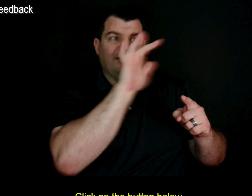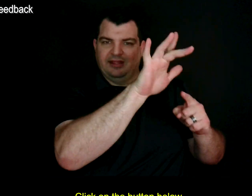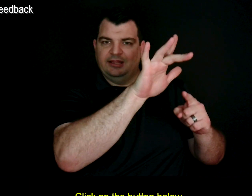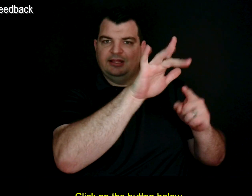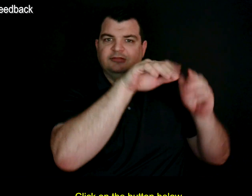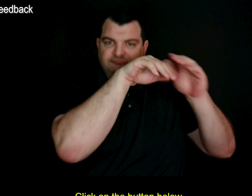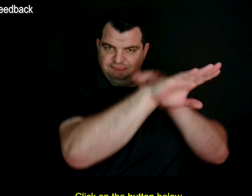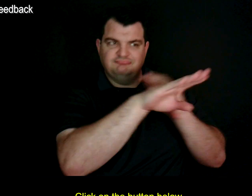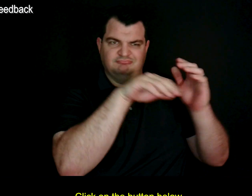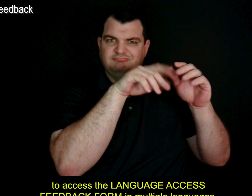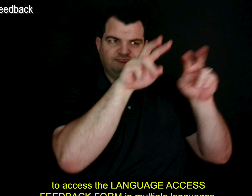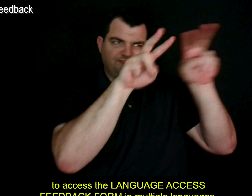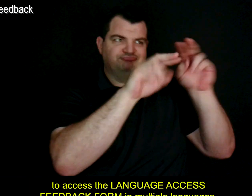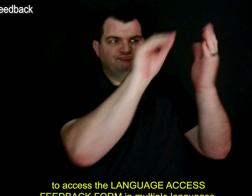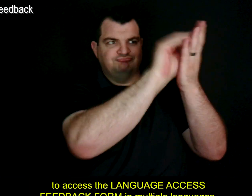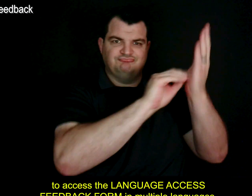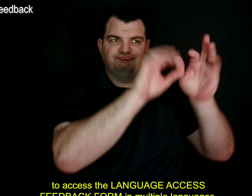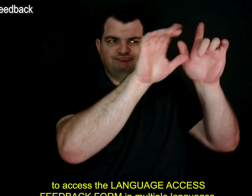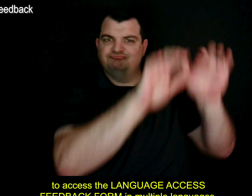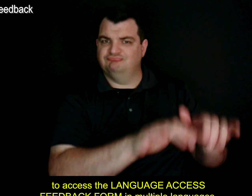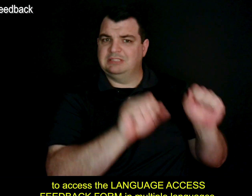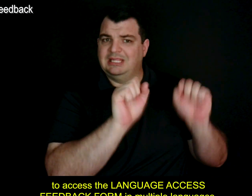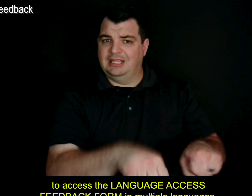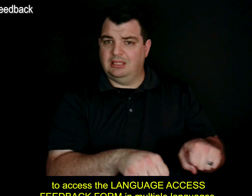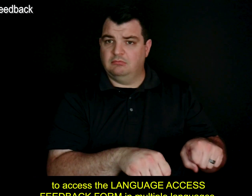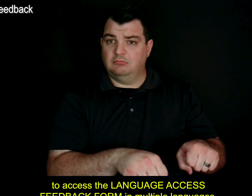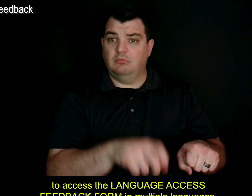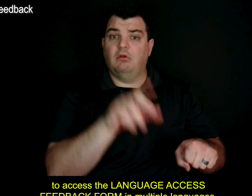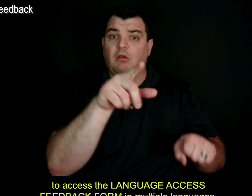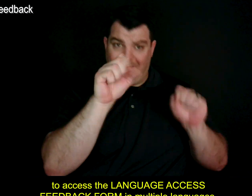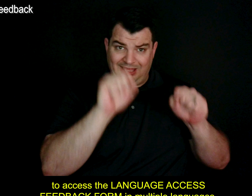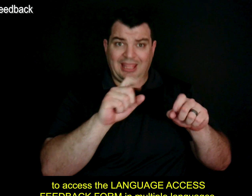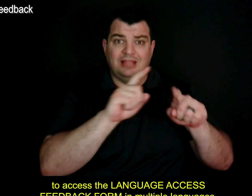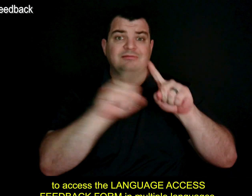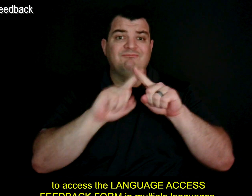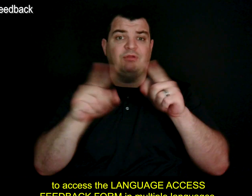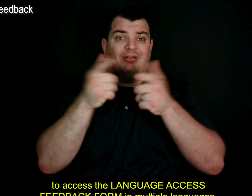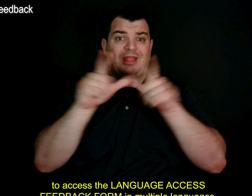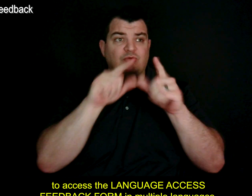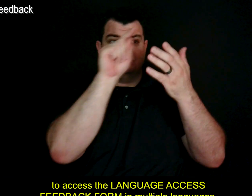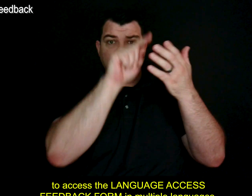Click on the button below to access the LANGUAGE ACCESS FEEDBACK FORM in multiple languages.